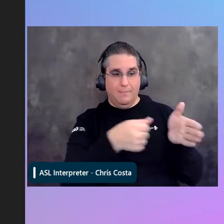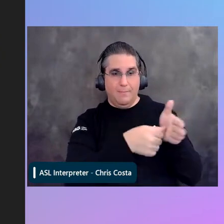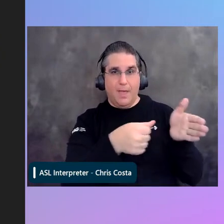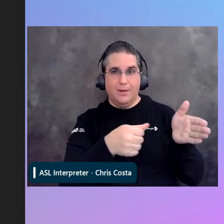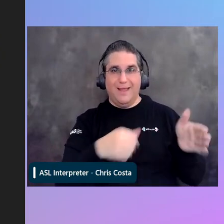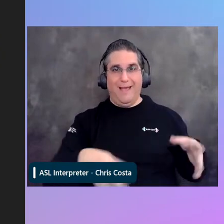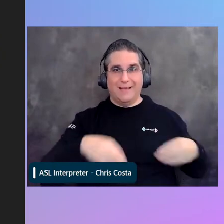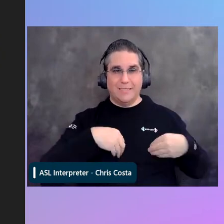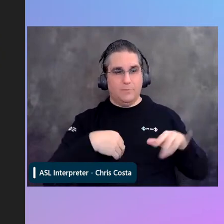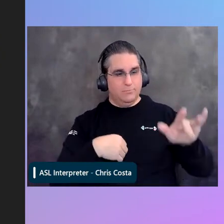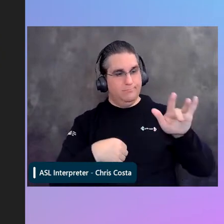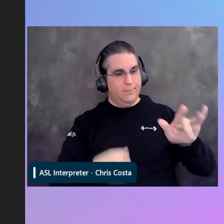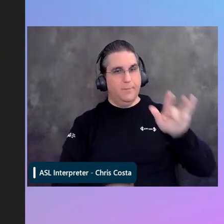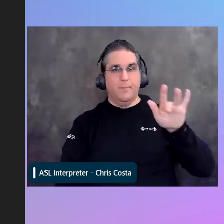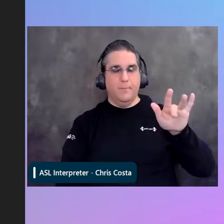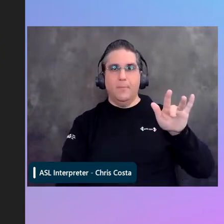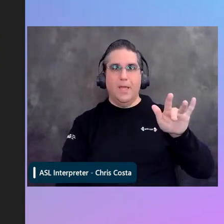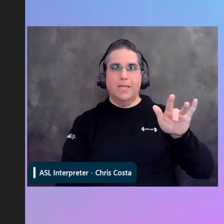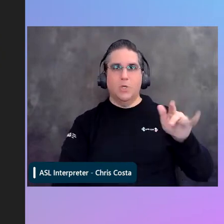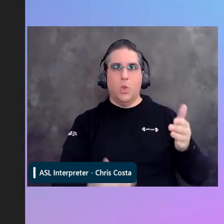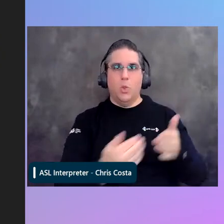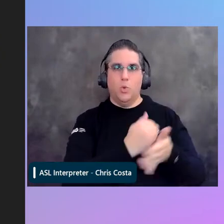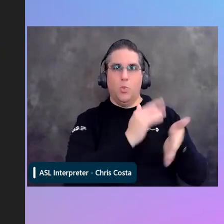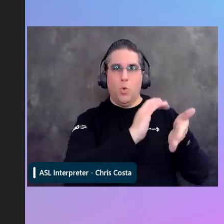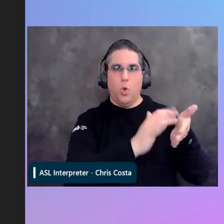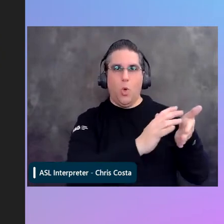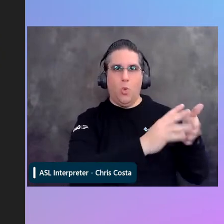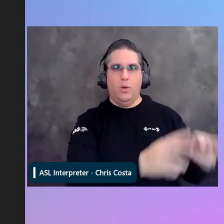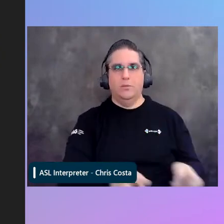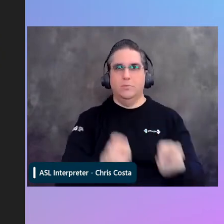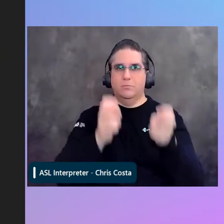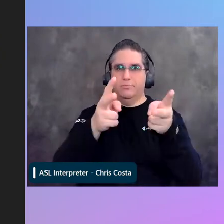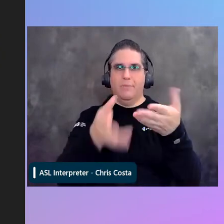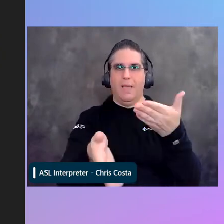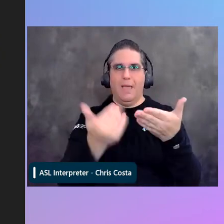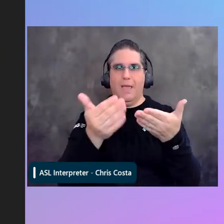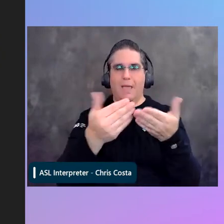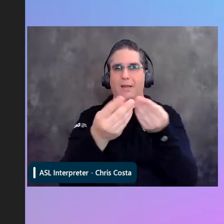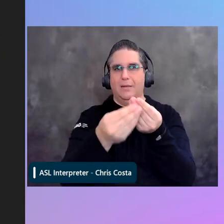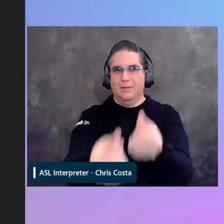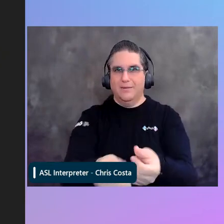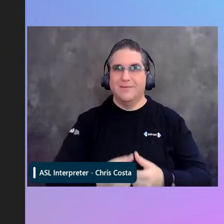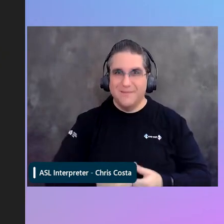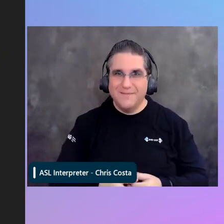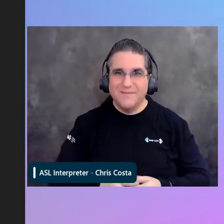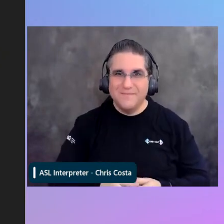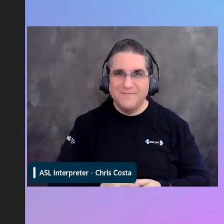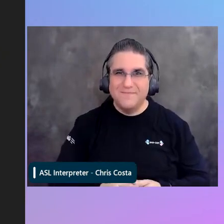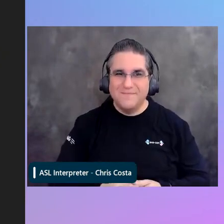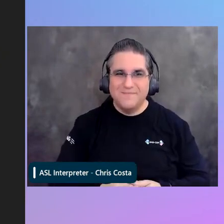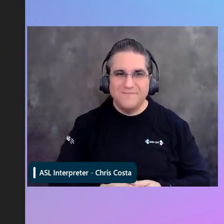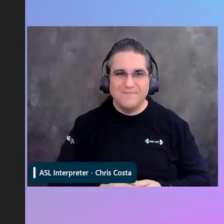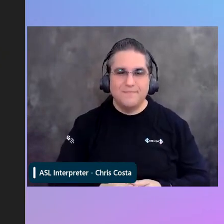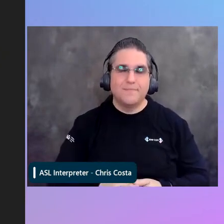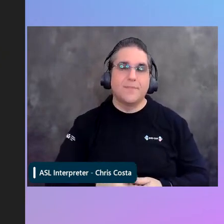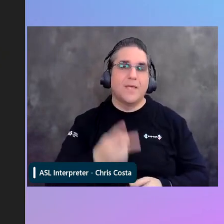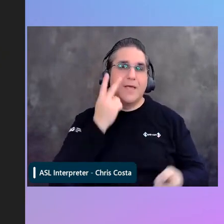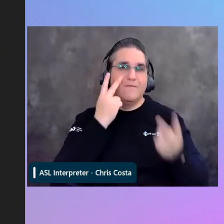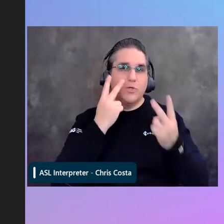code with comments is quickly and seamlessly added. A visual